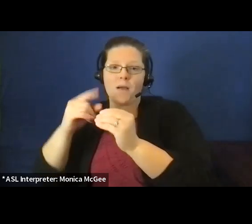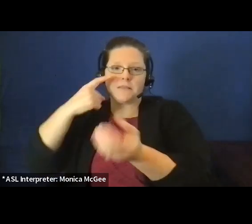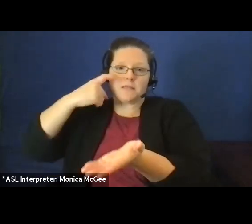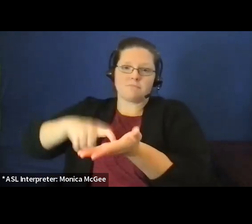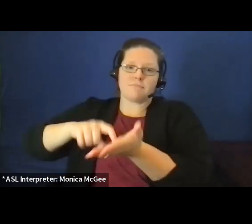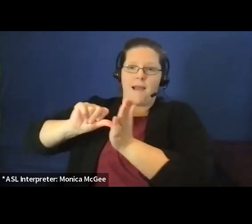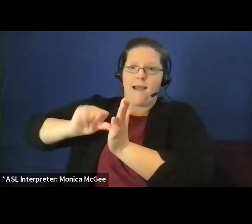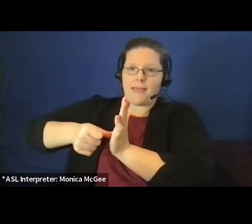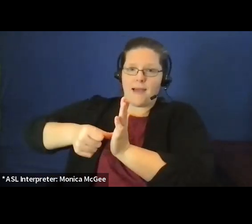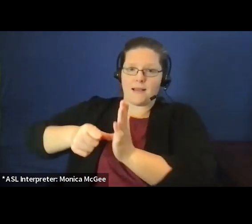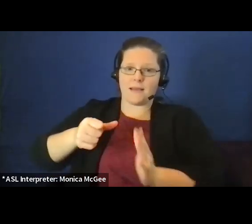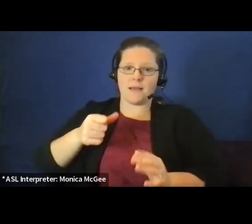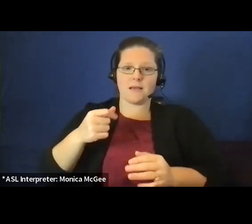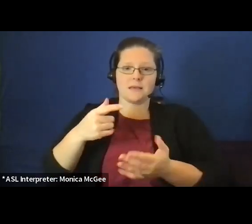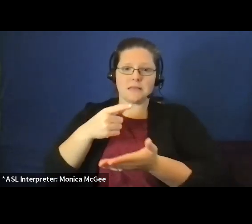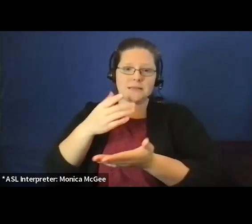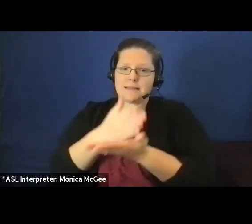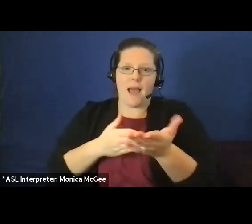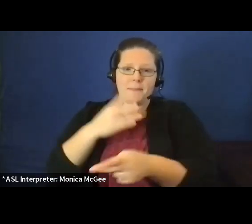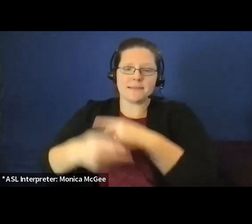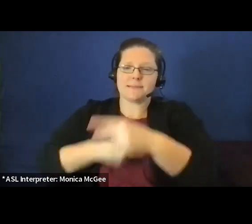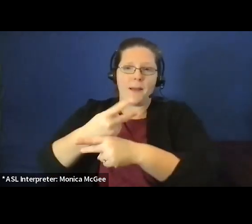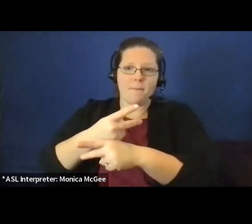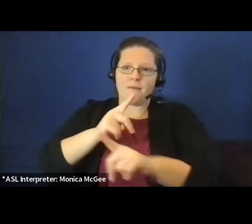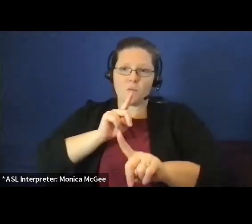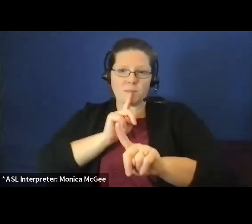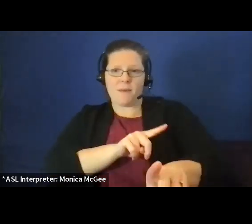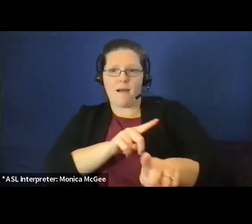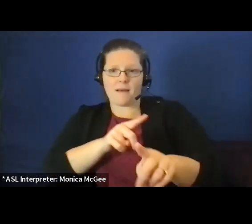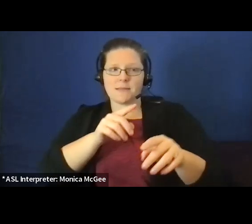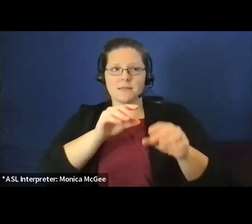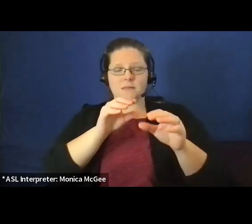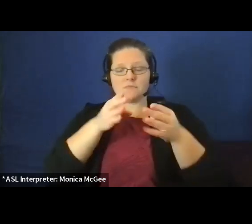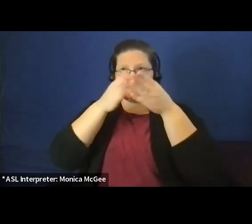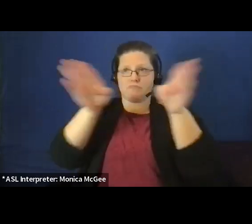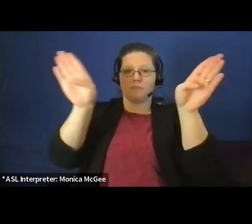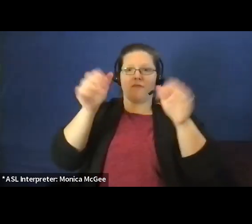that's been done and understanding that service a little bit more because it